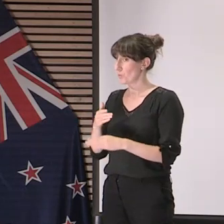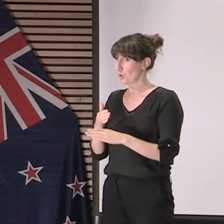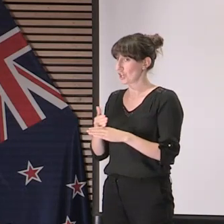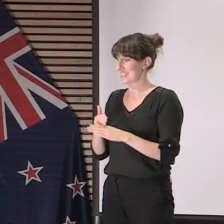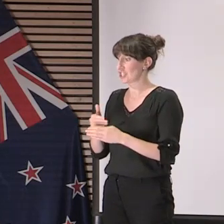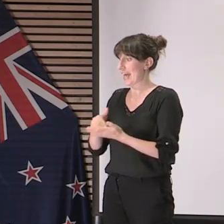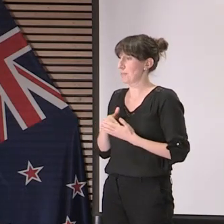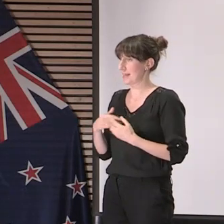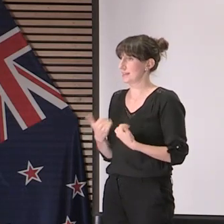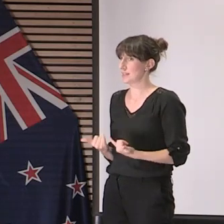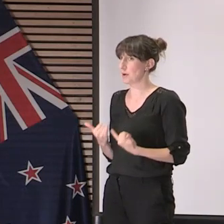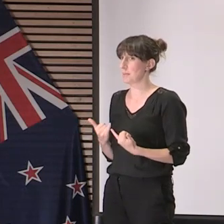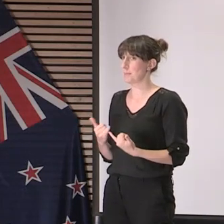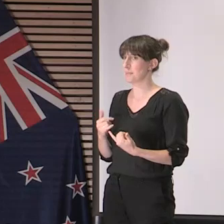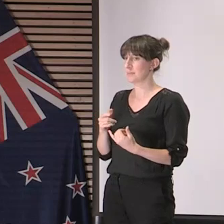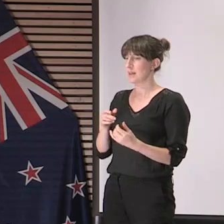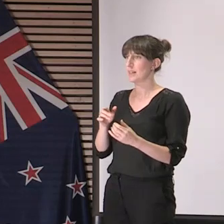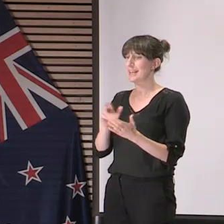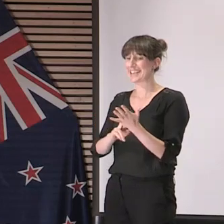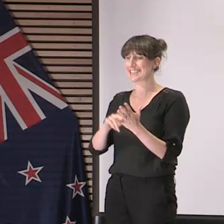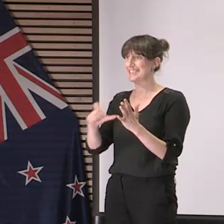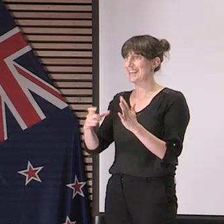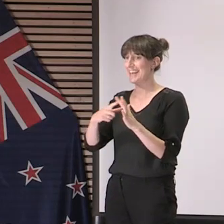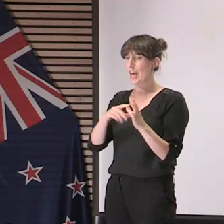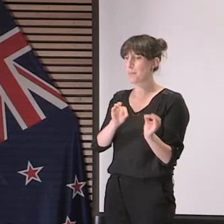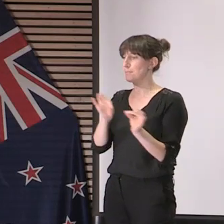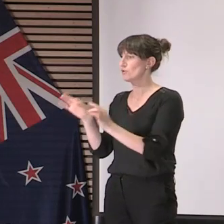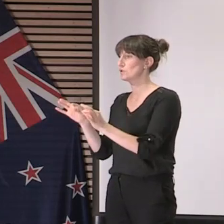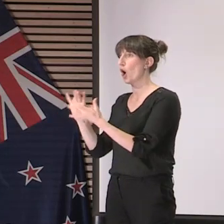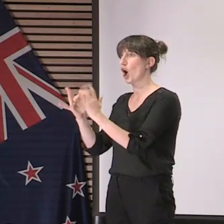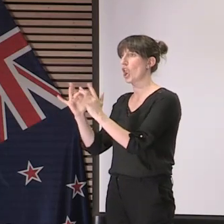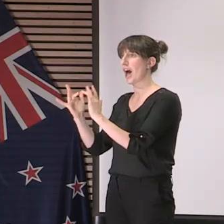helping to contribute to the work that we're doing at the